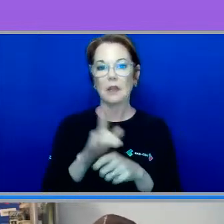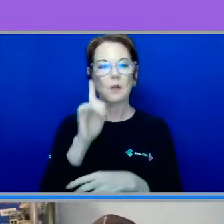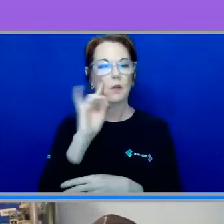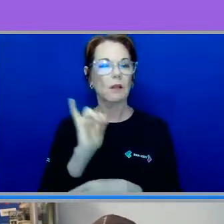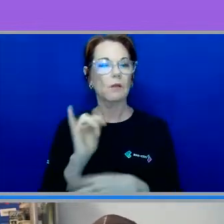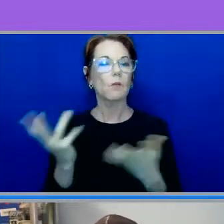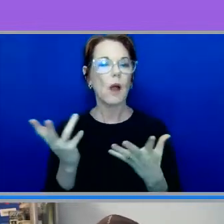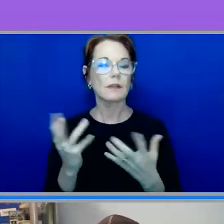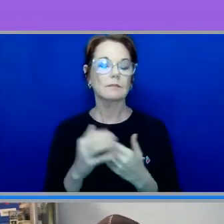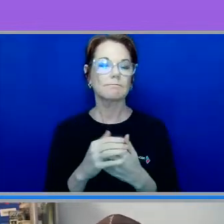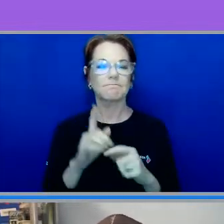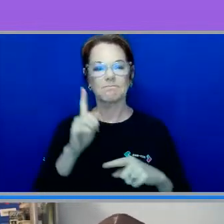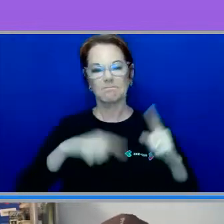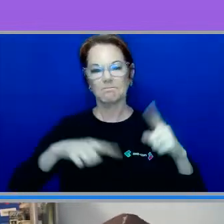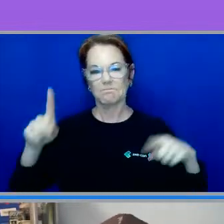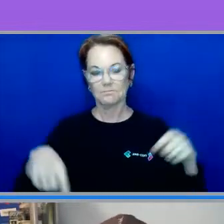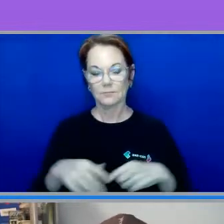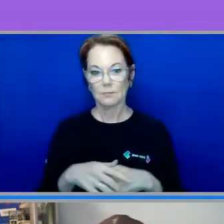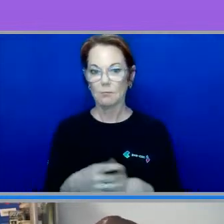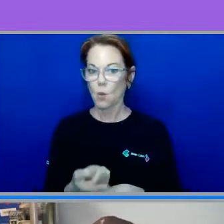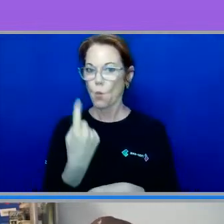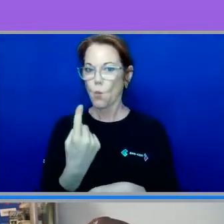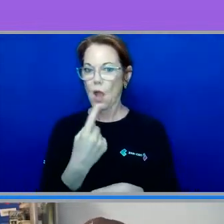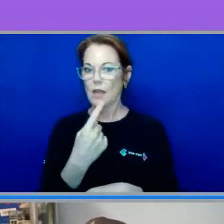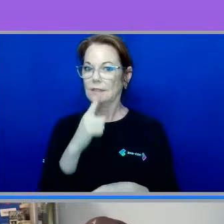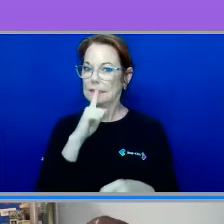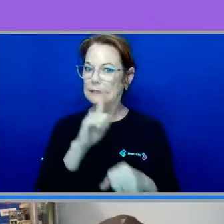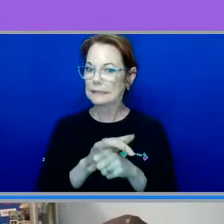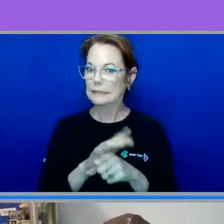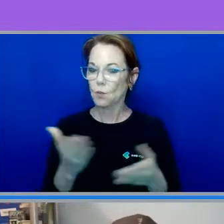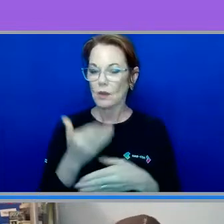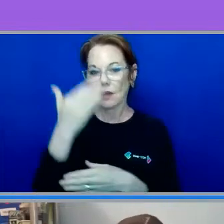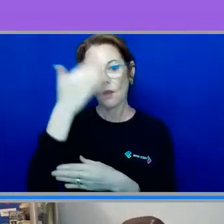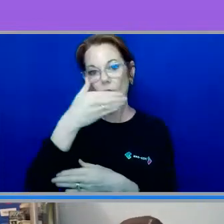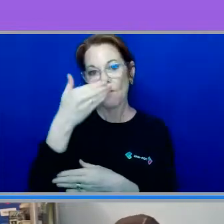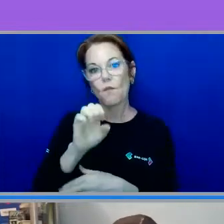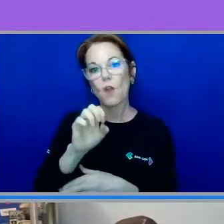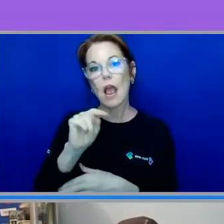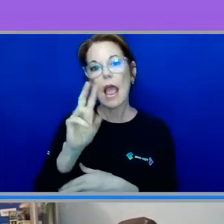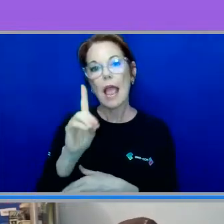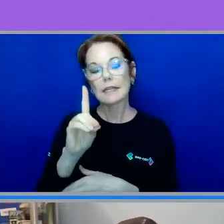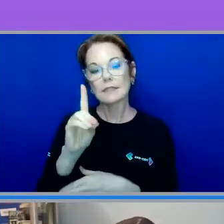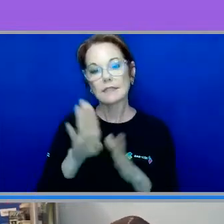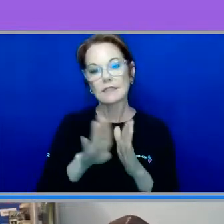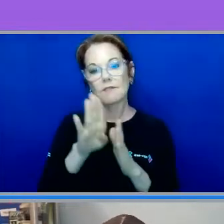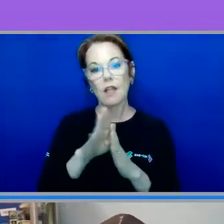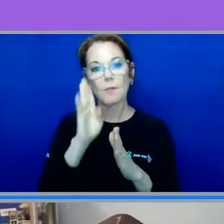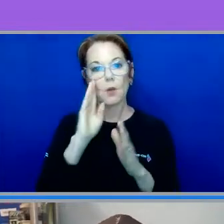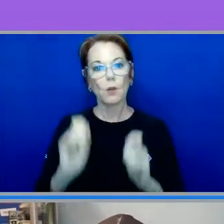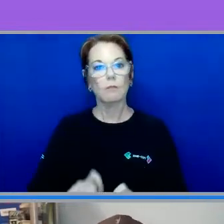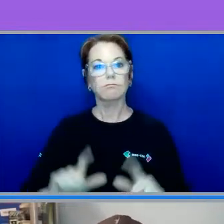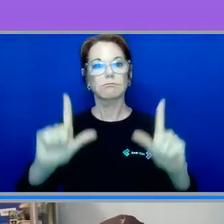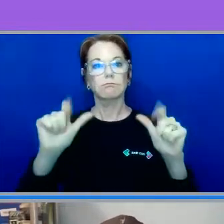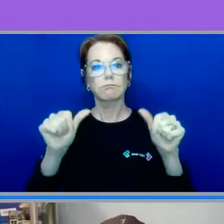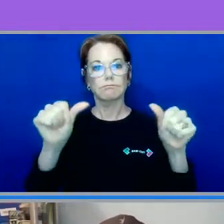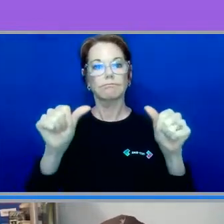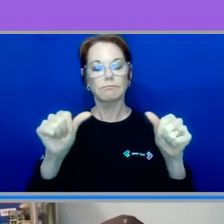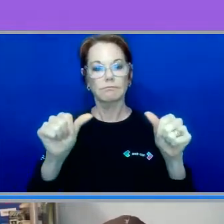forms, but one thing that is almost guaranteed is that front end developers will be pulling